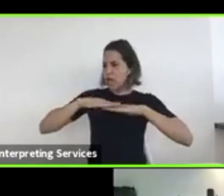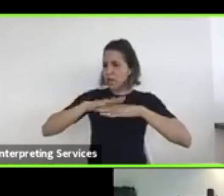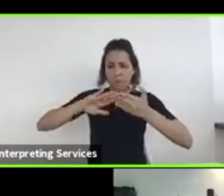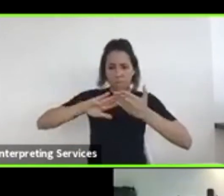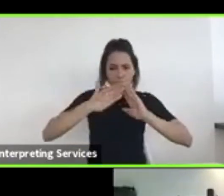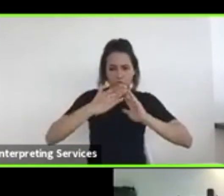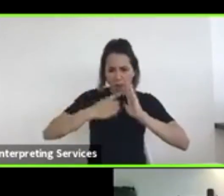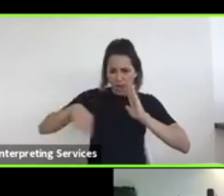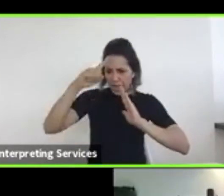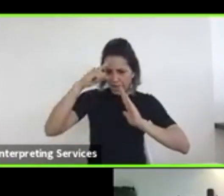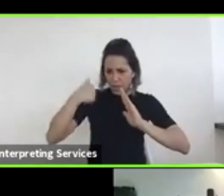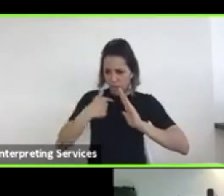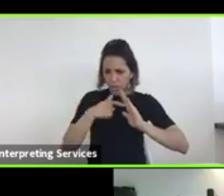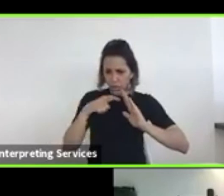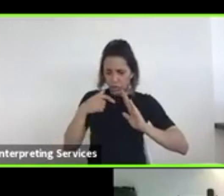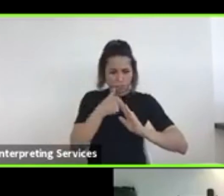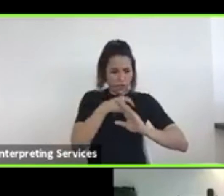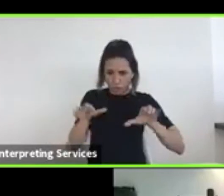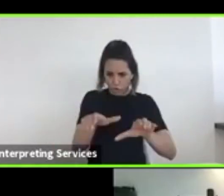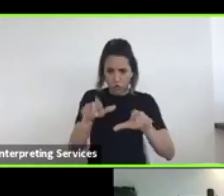HOW SHOULD WE BE DOING IT? WHAT SHOULD IT INCLUDE, WHAT SHOULD